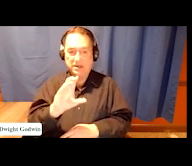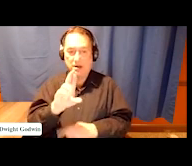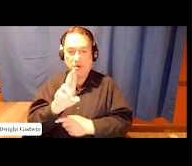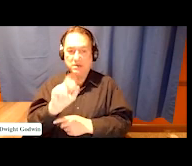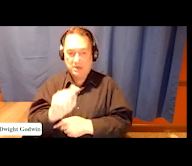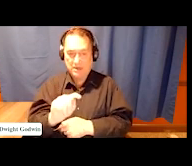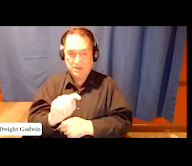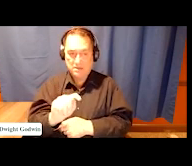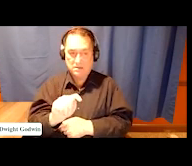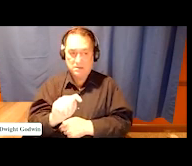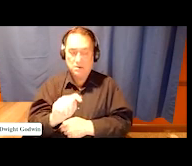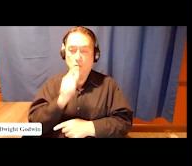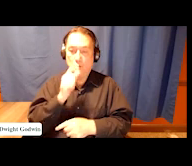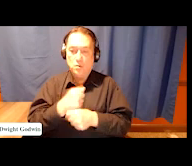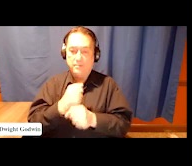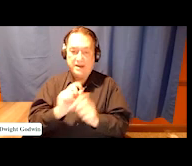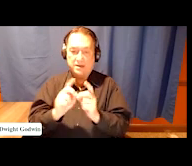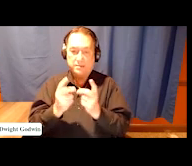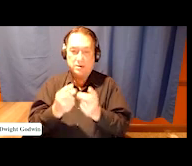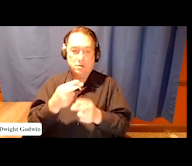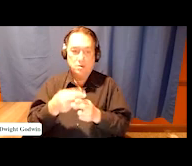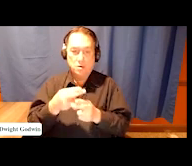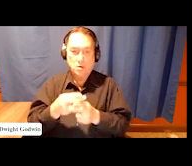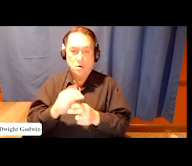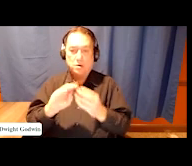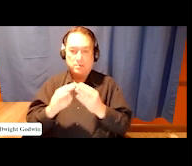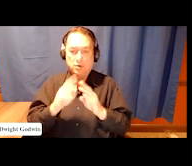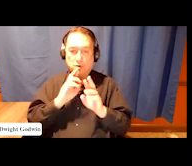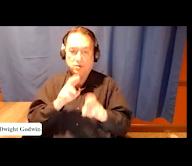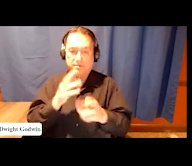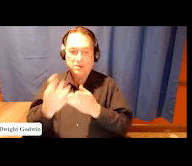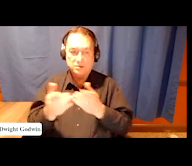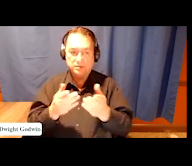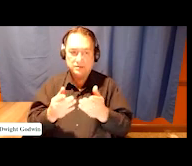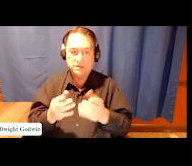who created a department called Community Response Services to provide services to adults